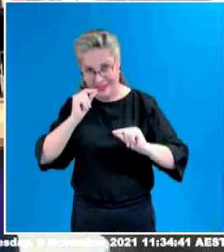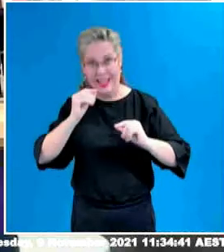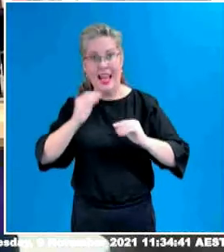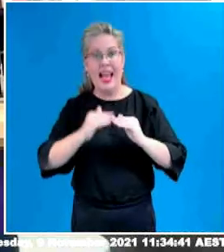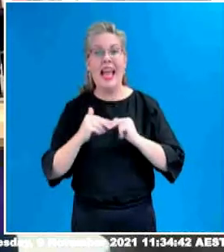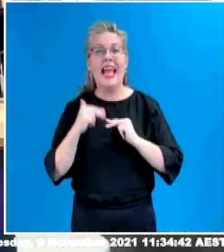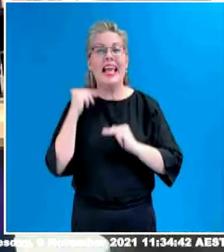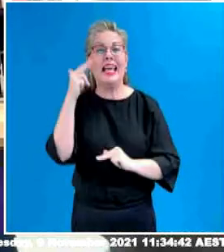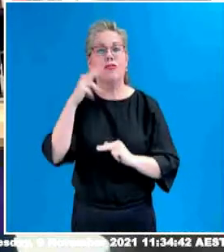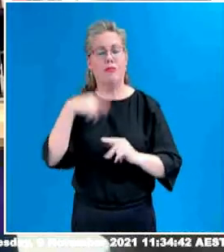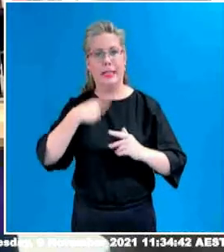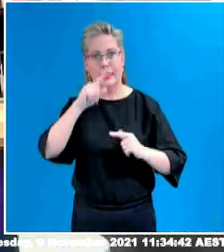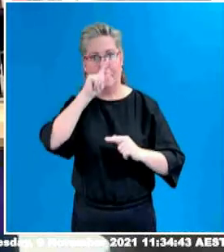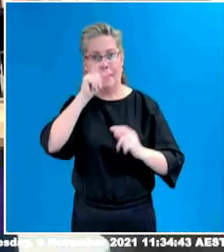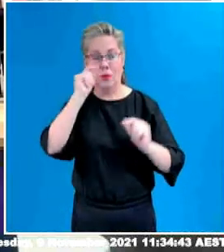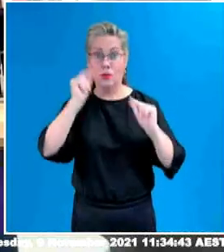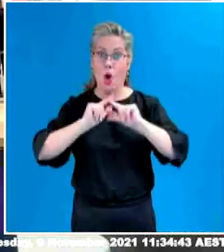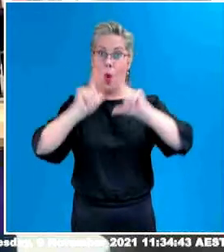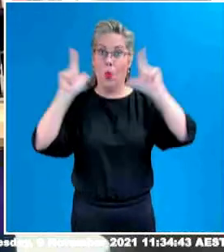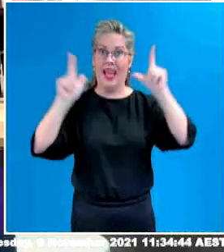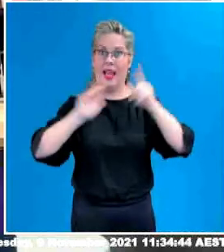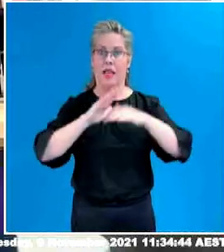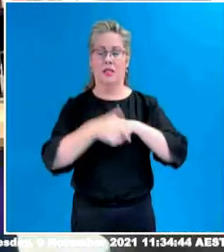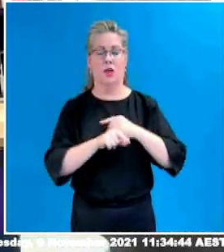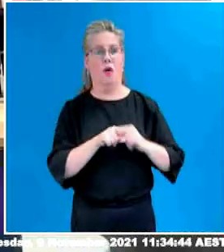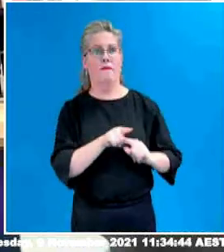and civil society in coming up with a solution around that.